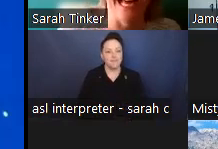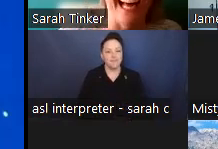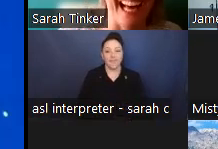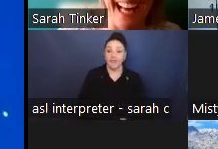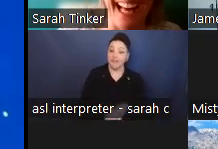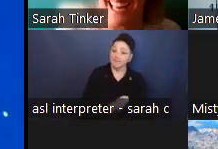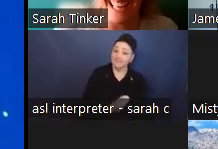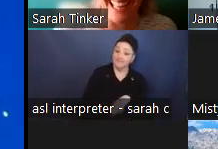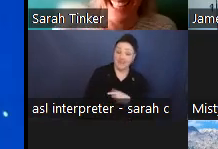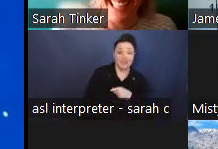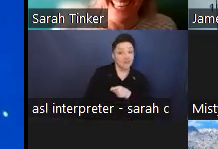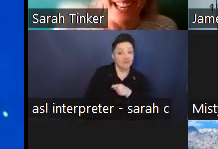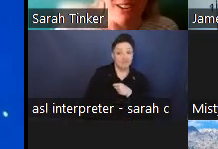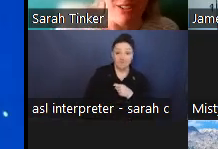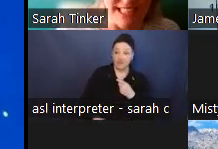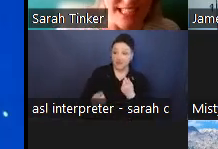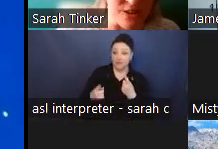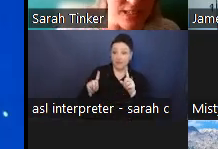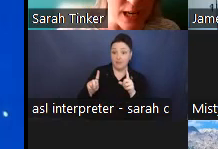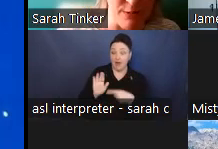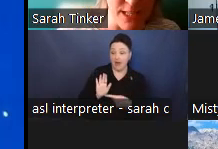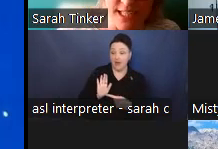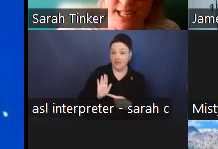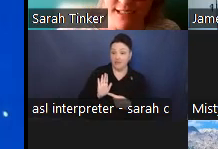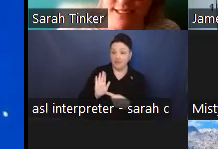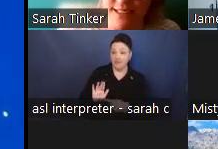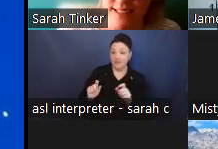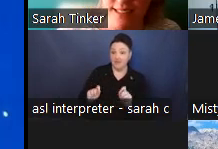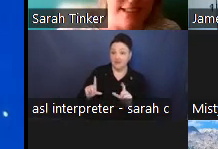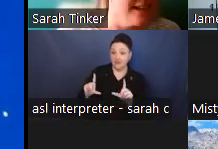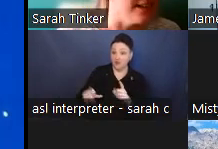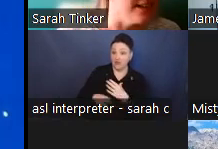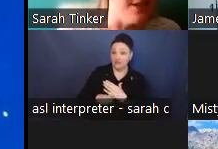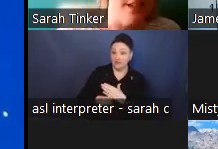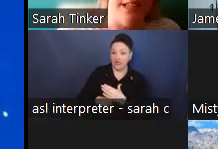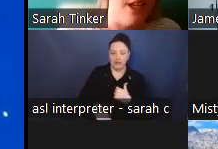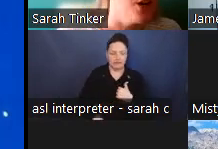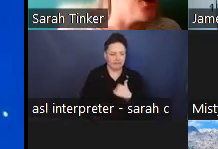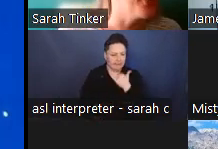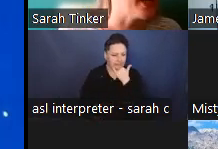Okay wait did I totally stop sharing now. No we can see your screen.